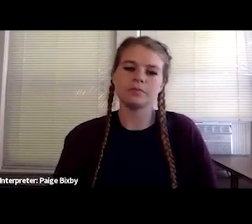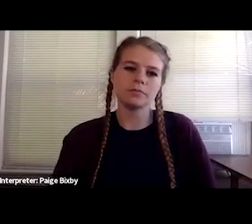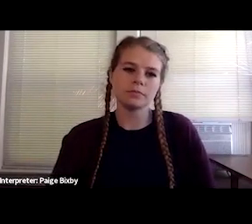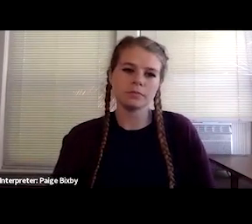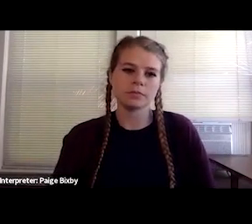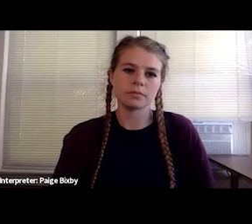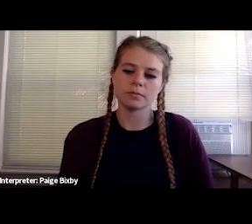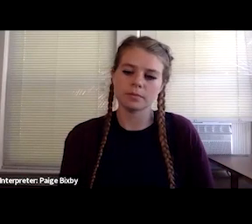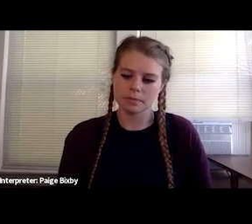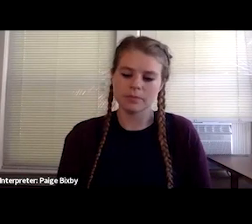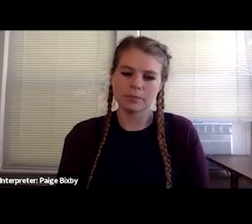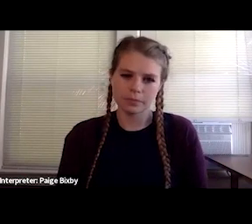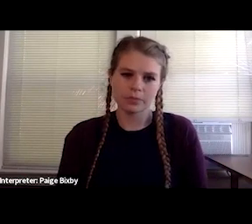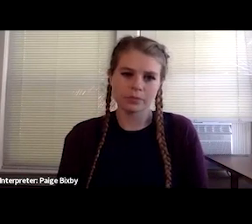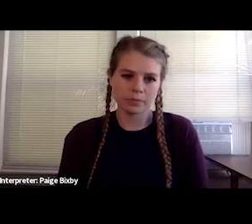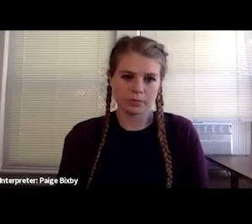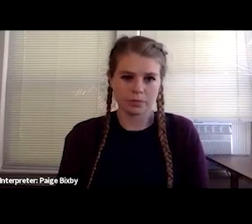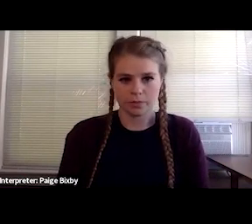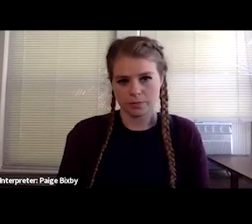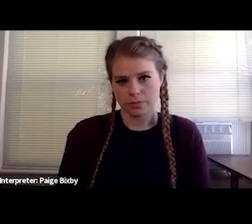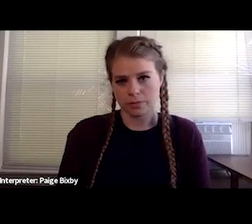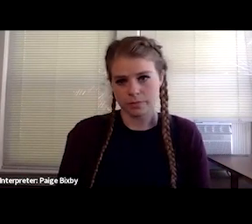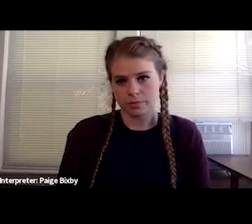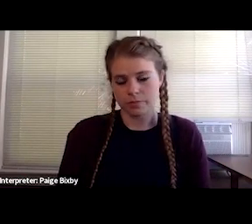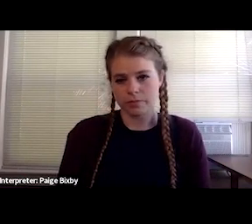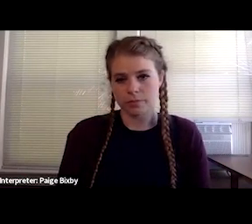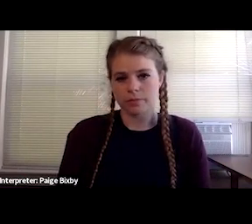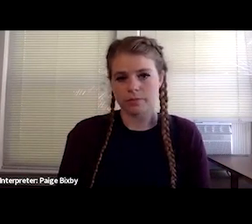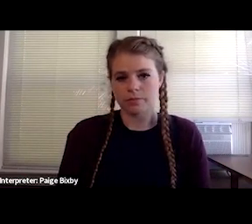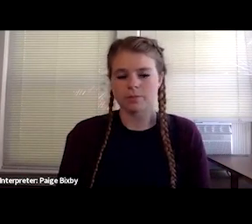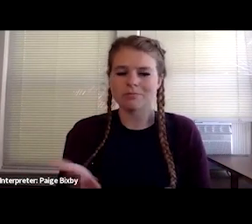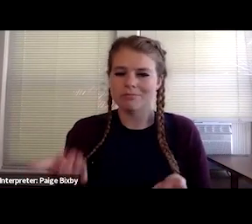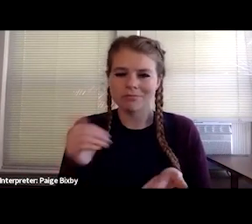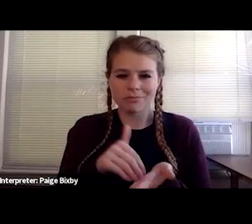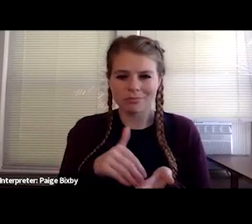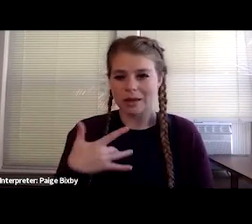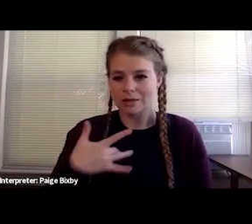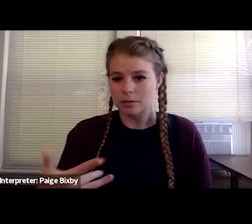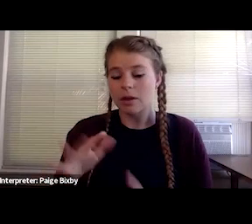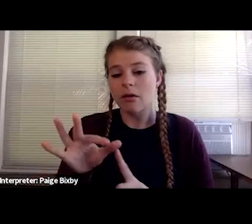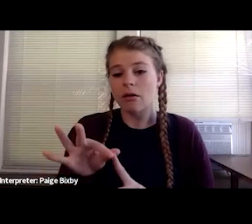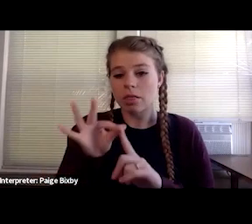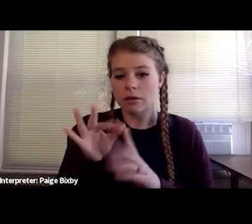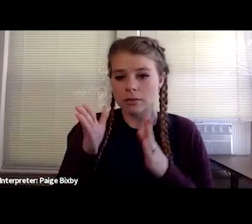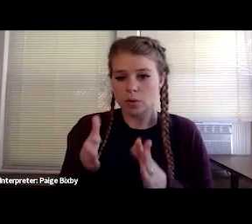So yeah, again, usually what we see, unless the person is in a position